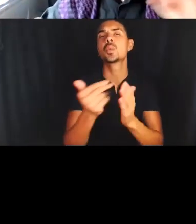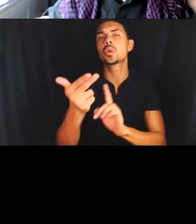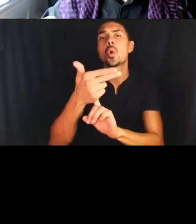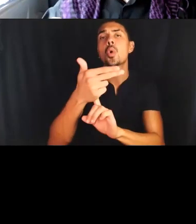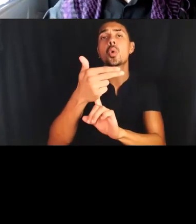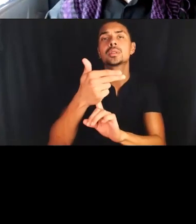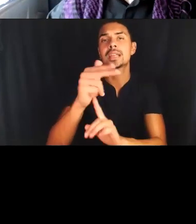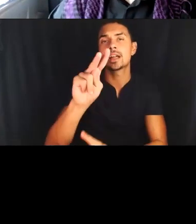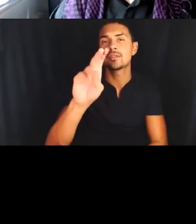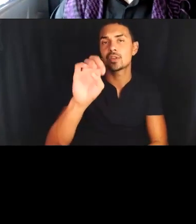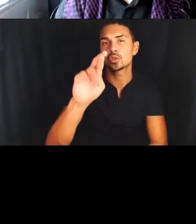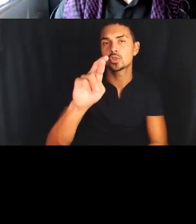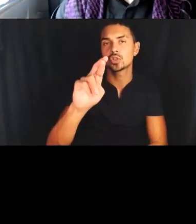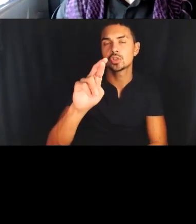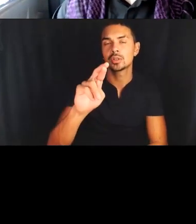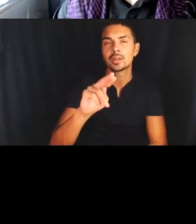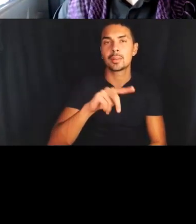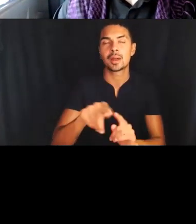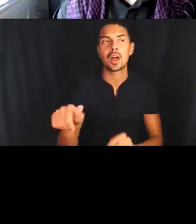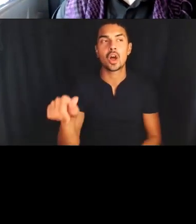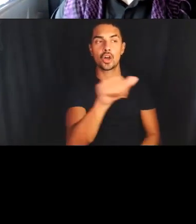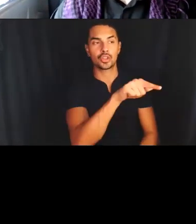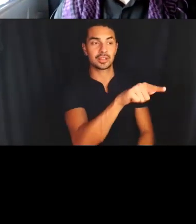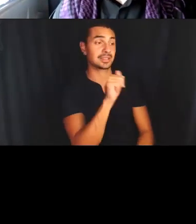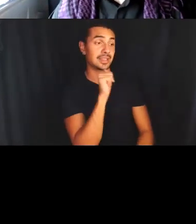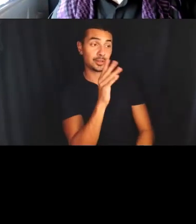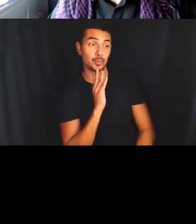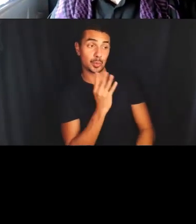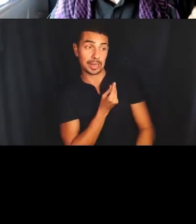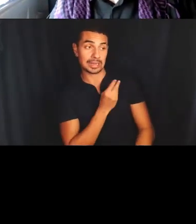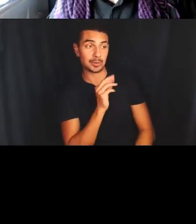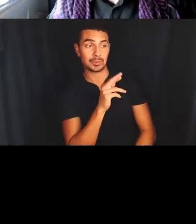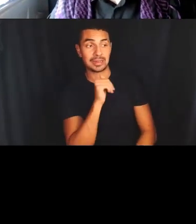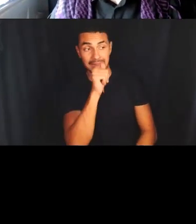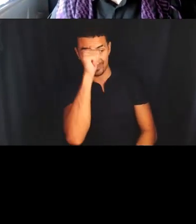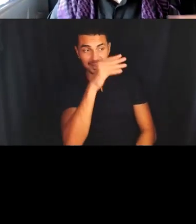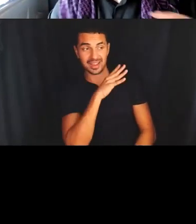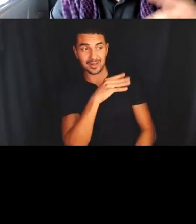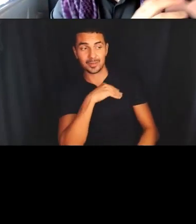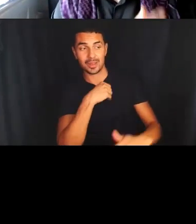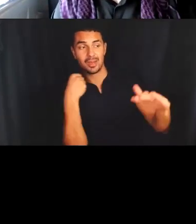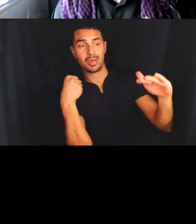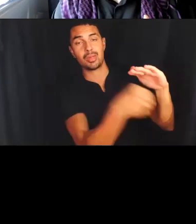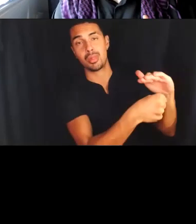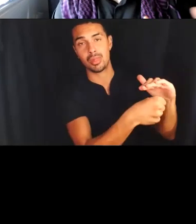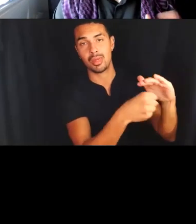whereas we put the rest of the folks that are not trans or not male, we will put them into a communal shelter.